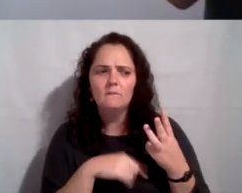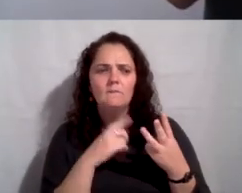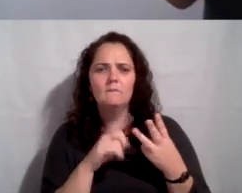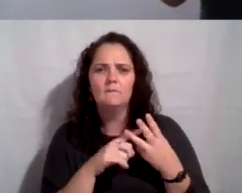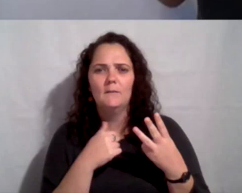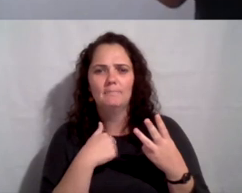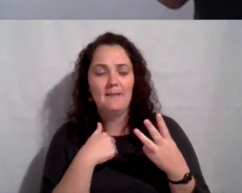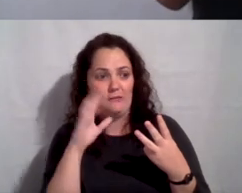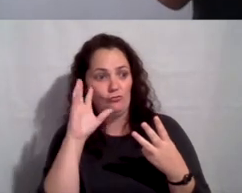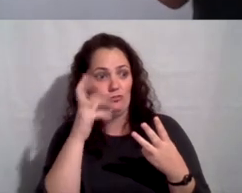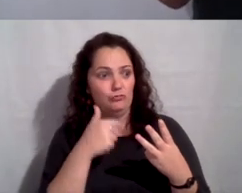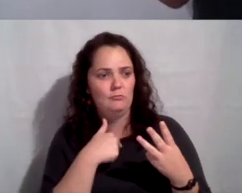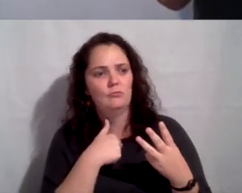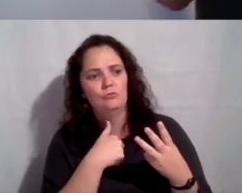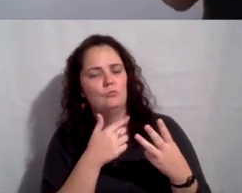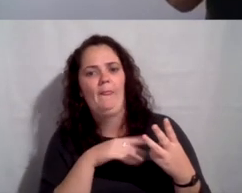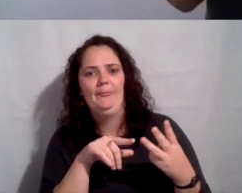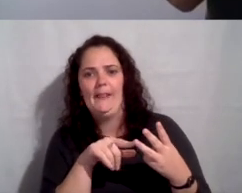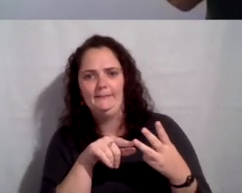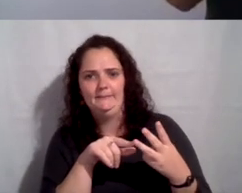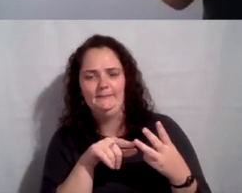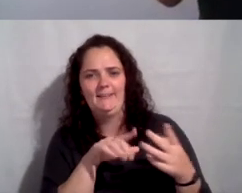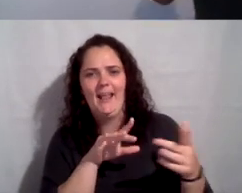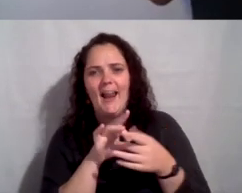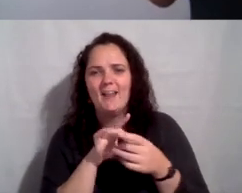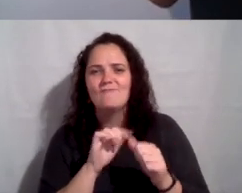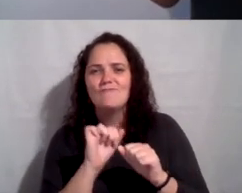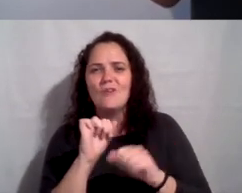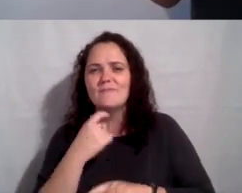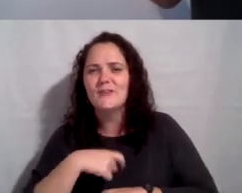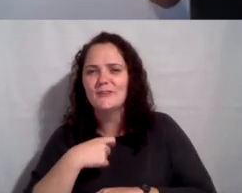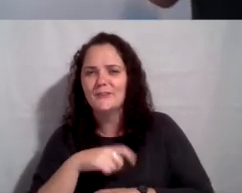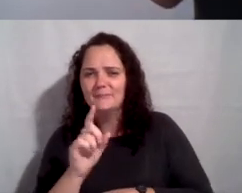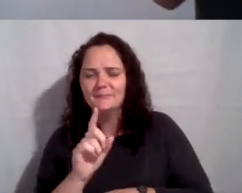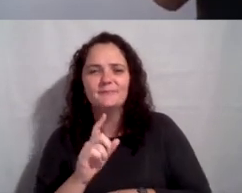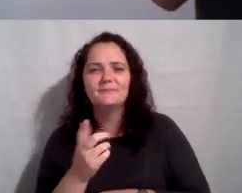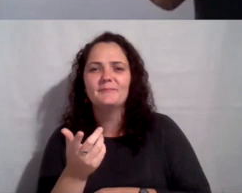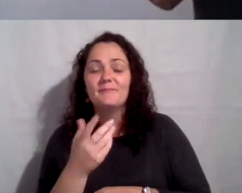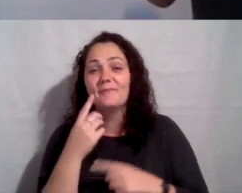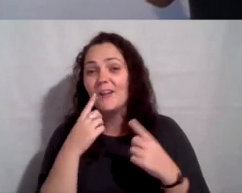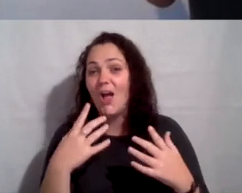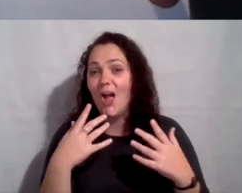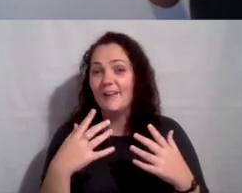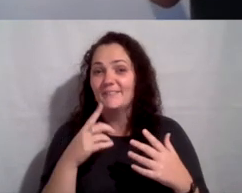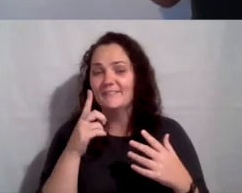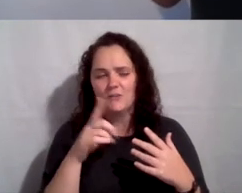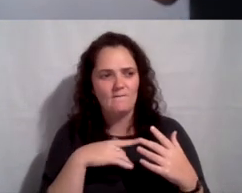as an artist that capture your imagination and your particular idiosyncrasies. And those things can oftentimes be quite